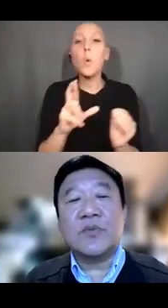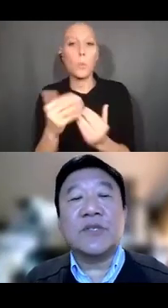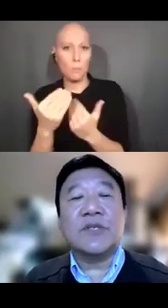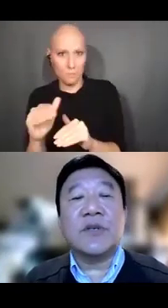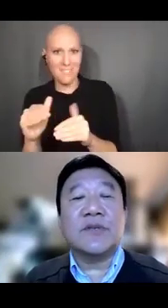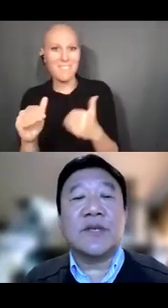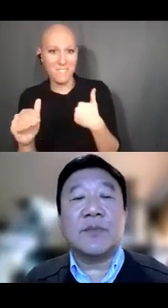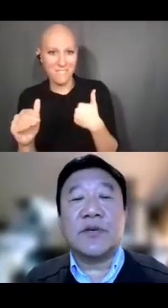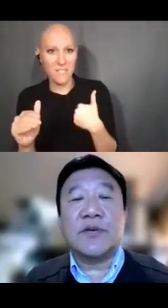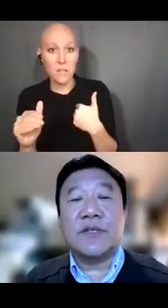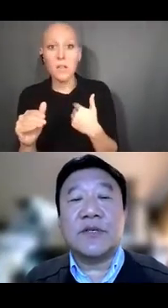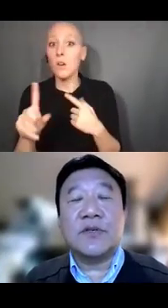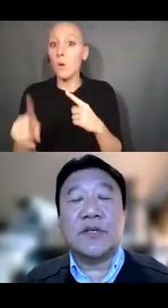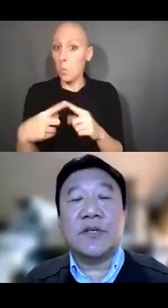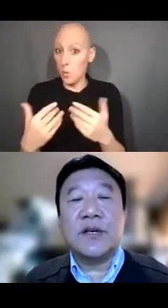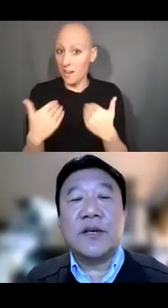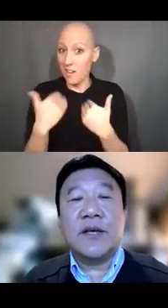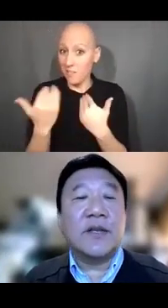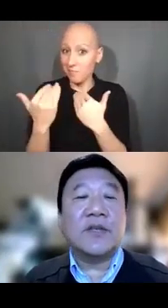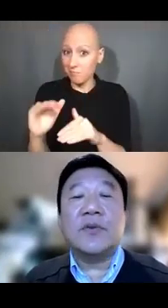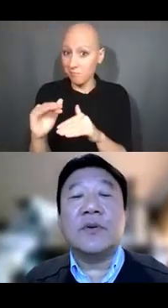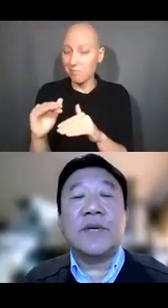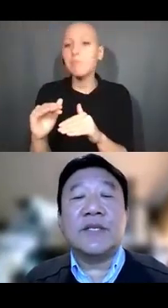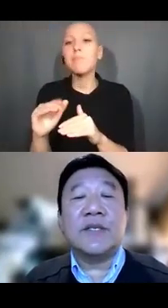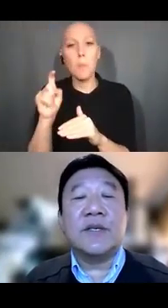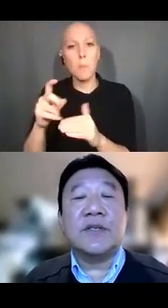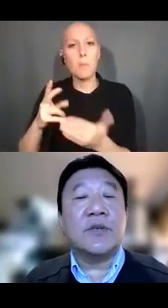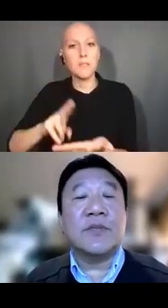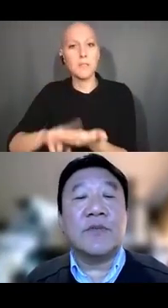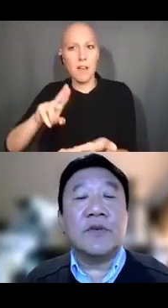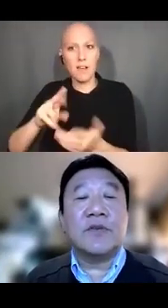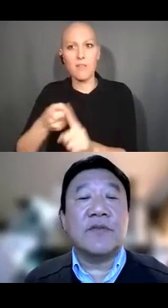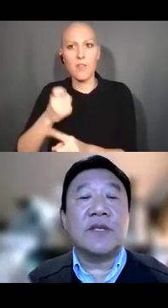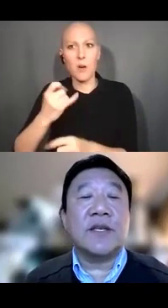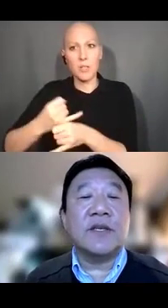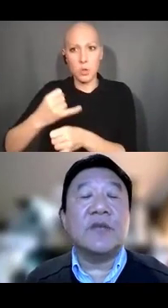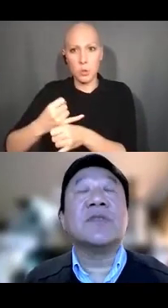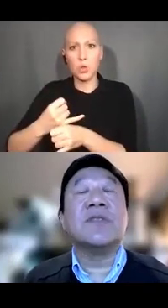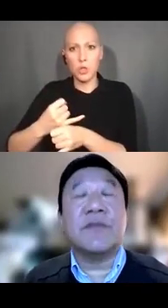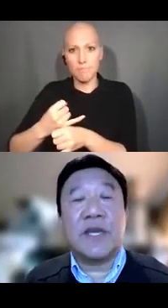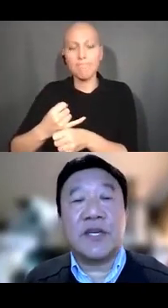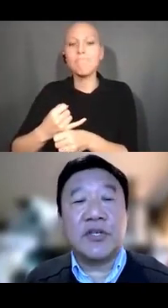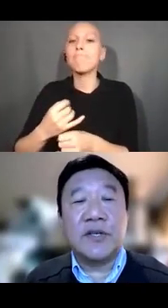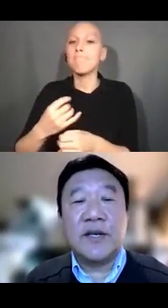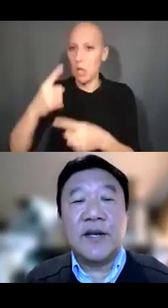which is co-signed by your institution, and that you agree to the terms of use of the Data Use Certification.